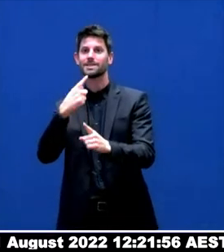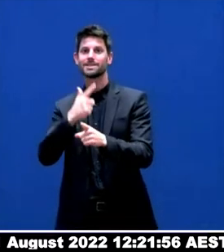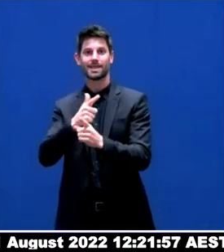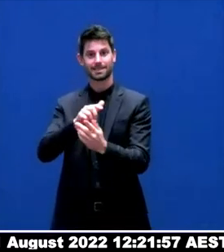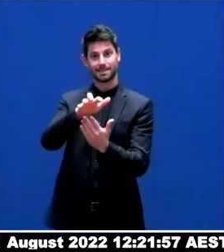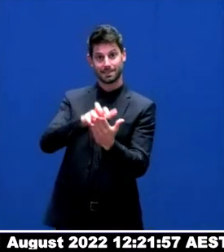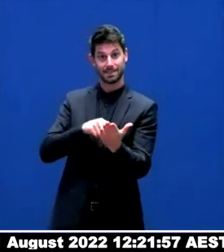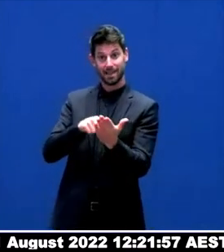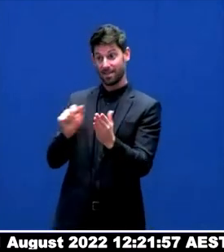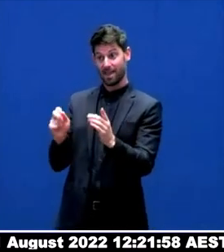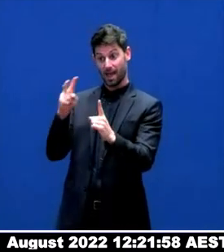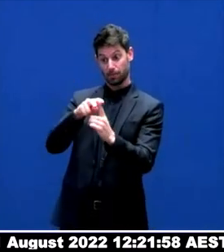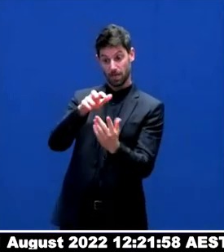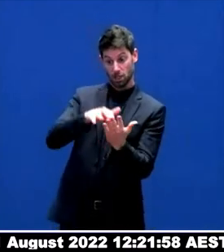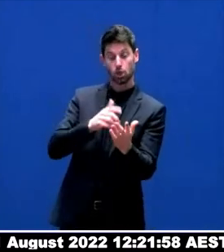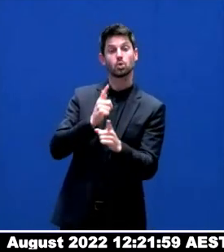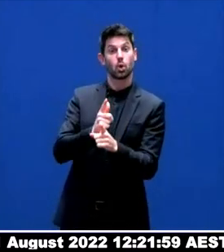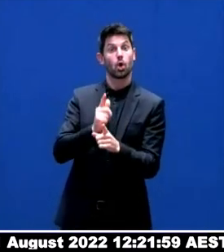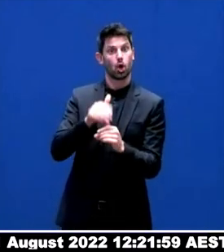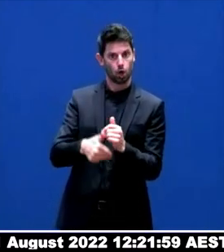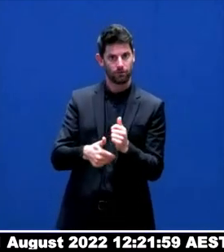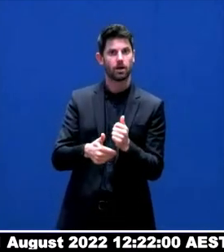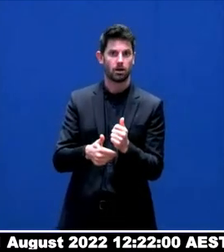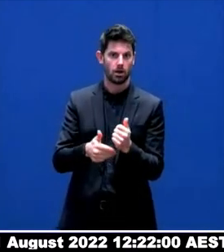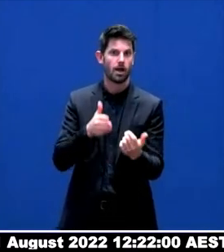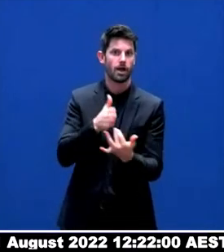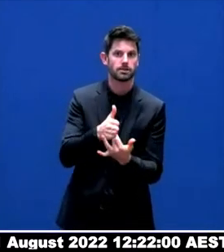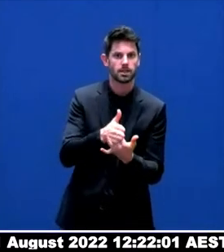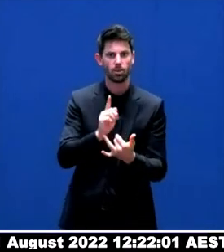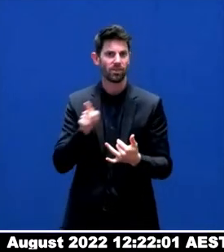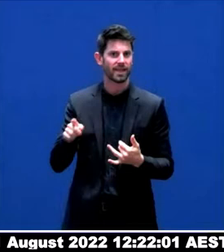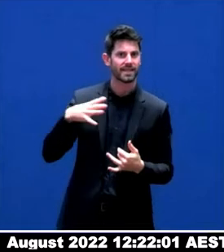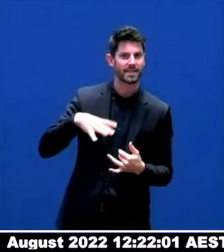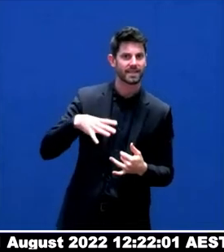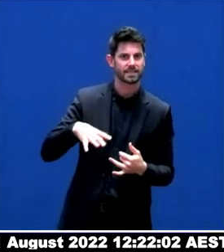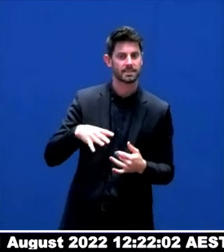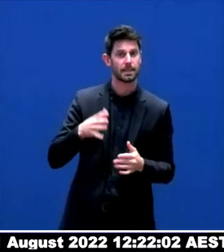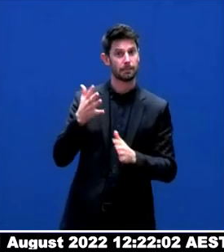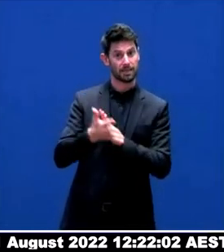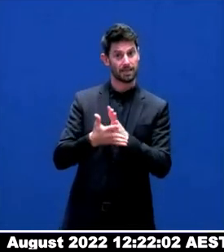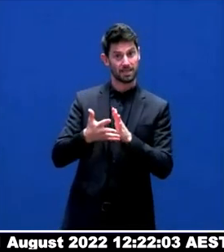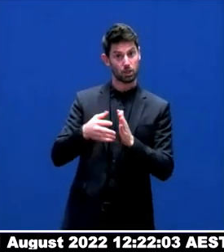So, an offer should only be deemed as reasonable if it took into consideration the